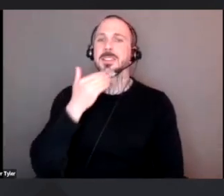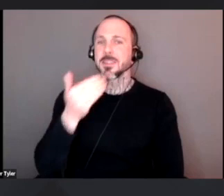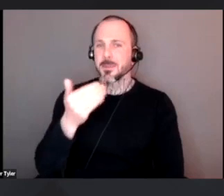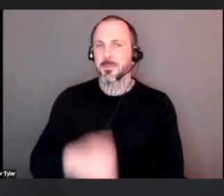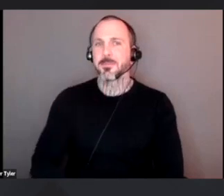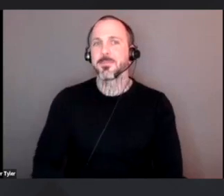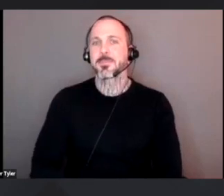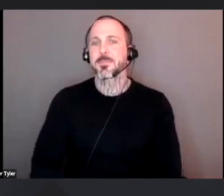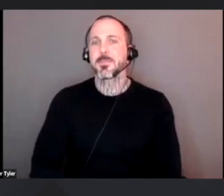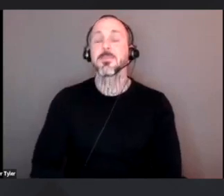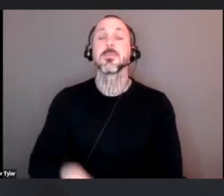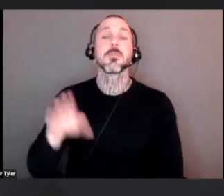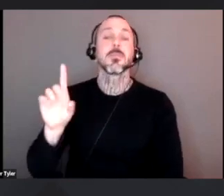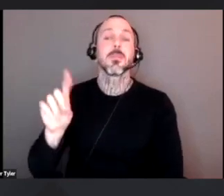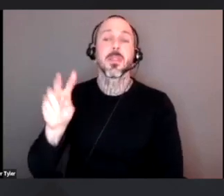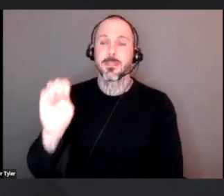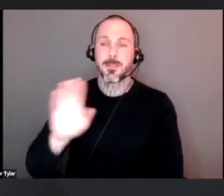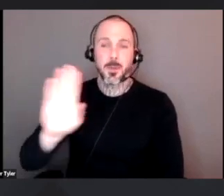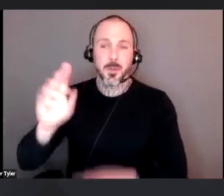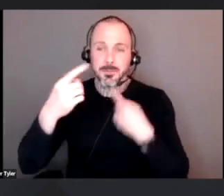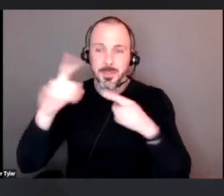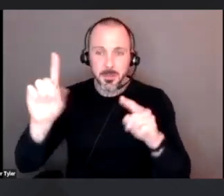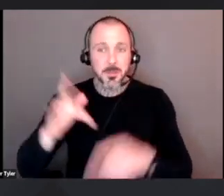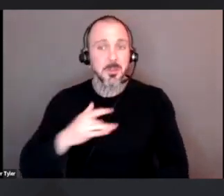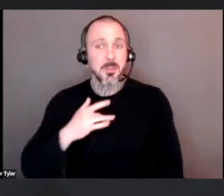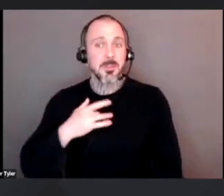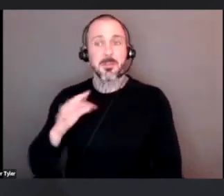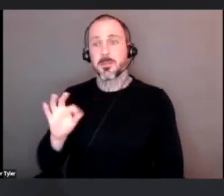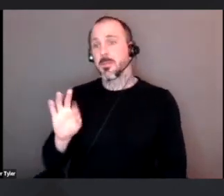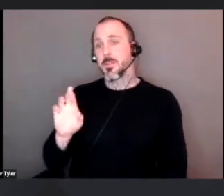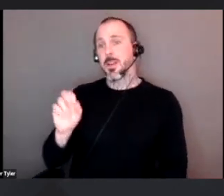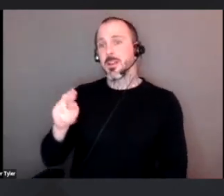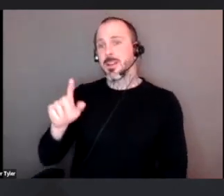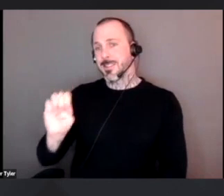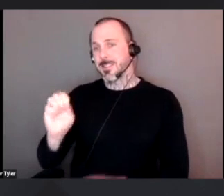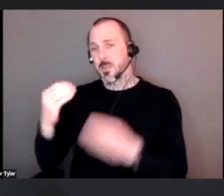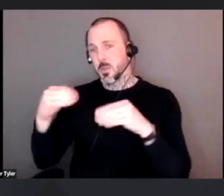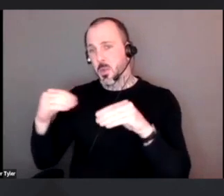I have a little bit. When we get together at meetings and stuff, usually it's more one-on-one.